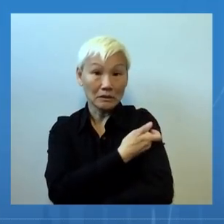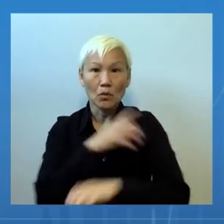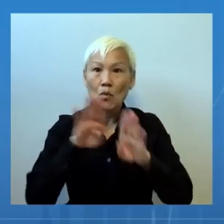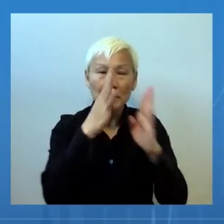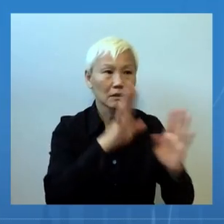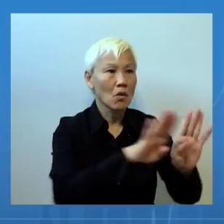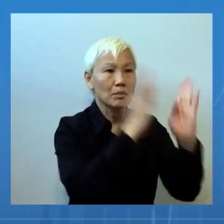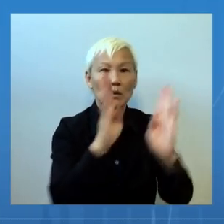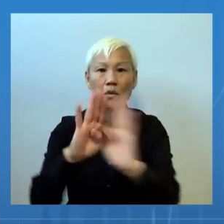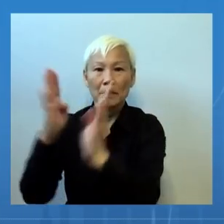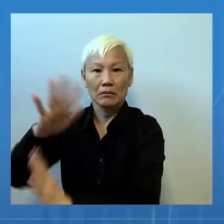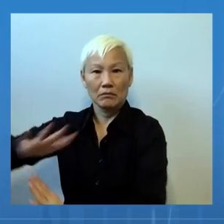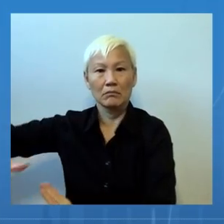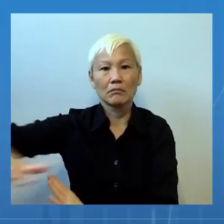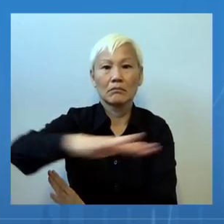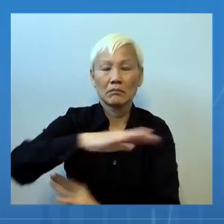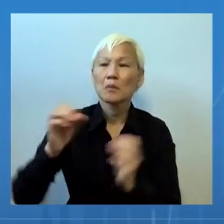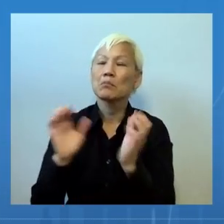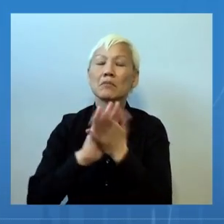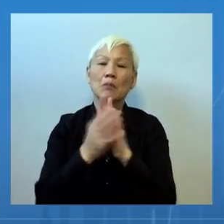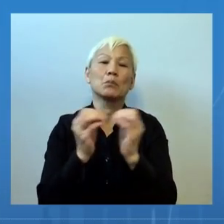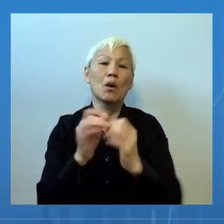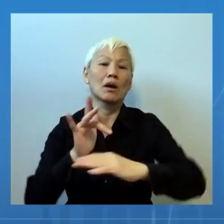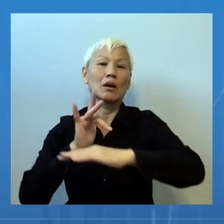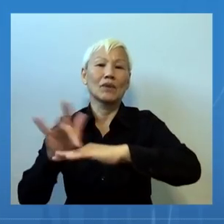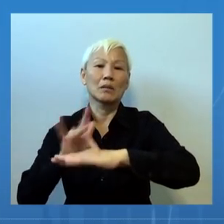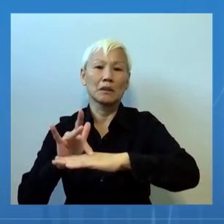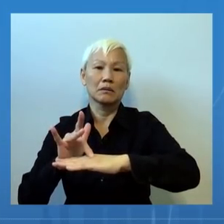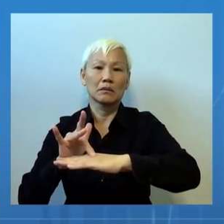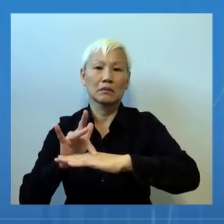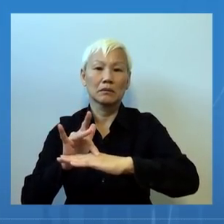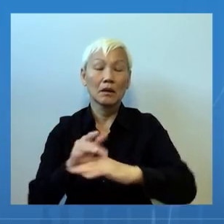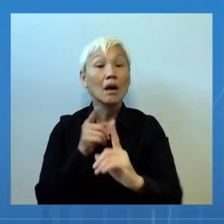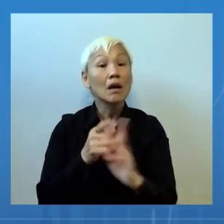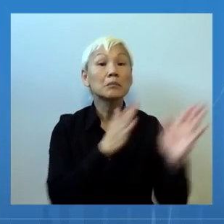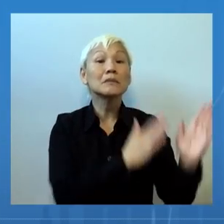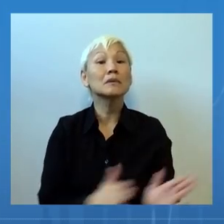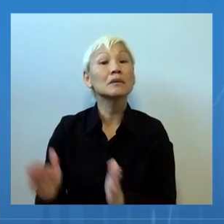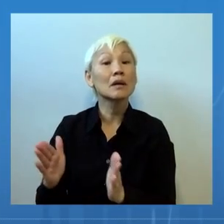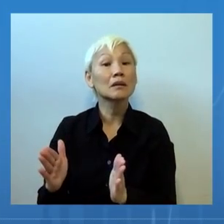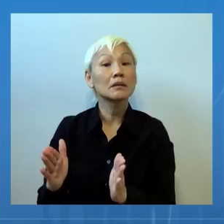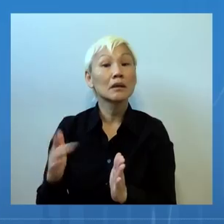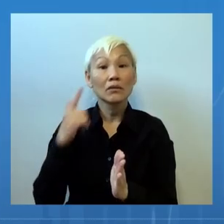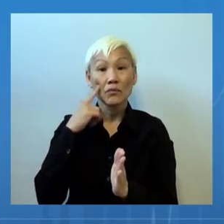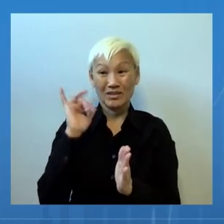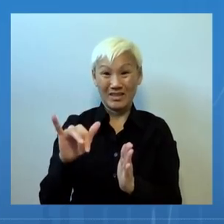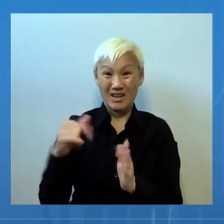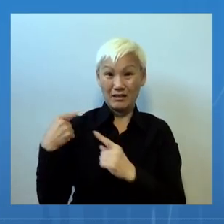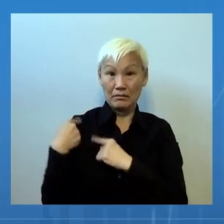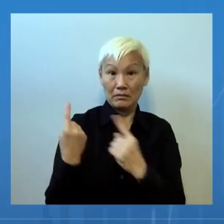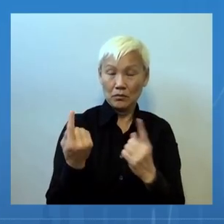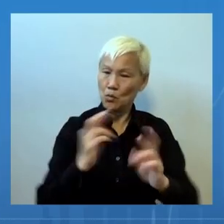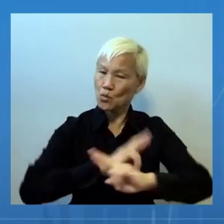Bottom line: We have been planning and preparing for this moment. We are ready to execute, pending CDC's decision.